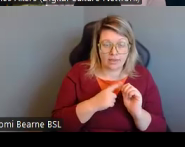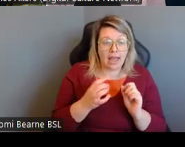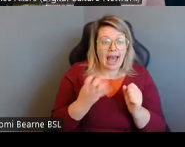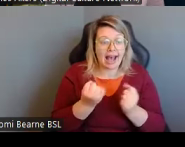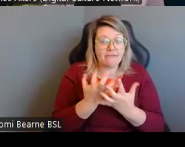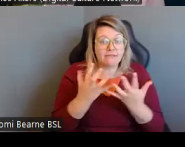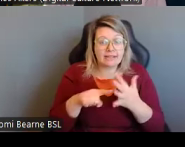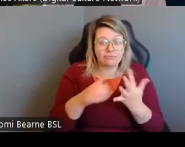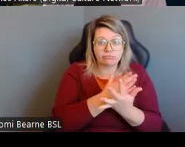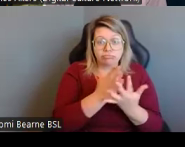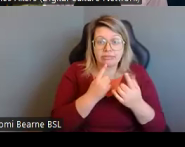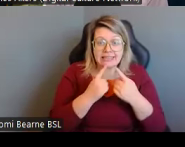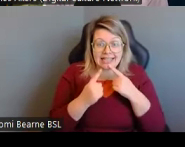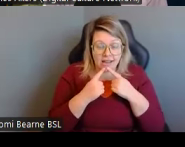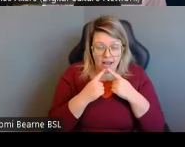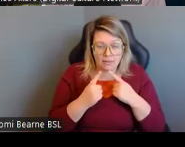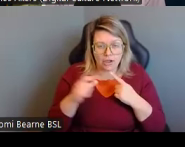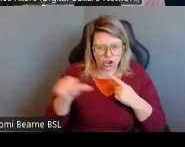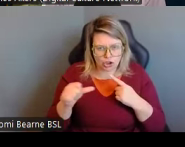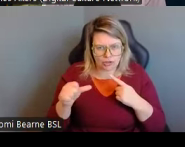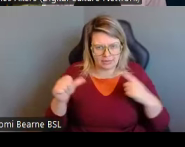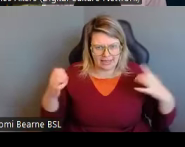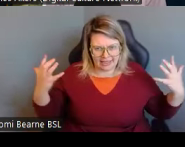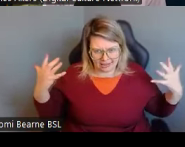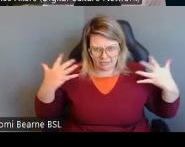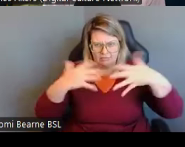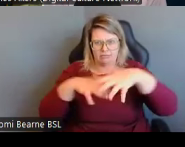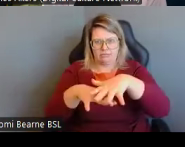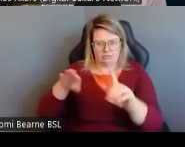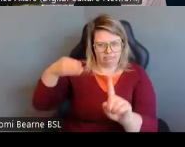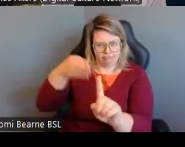they should be all pulling in the same direction and working together as a team.